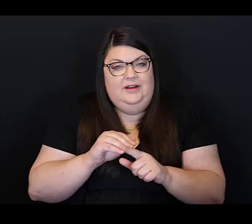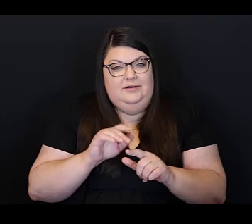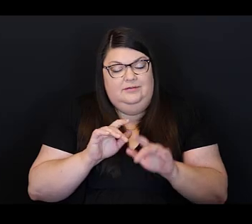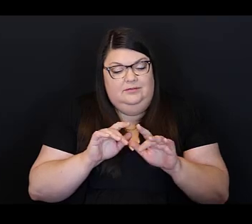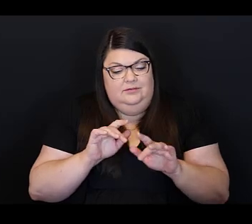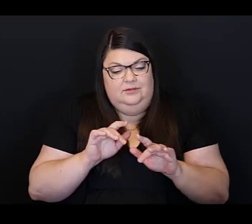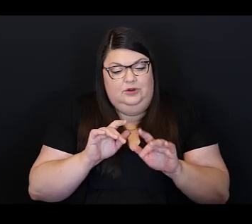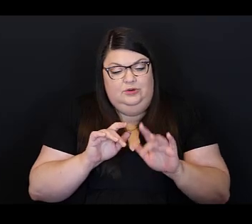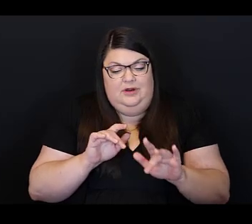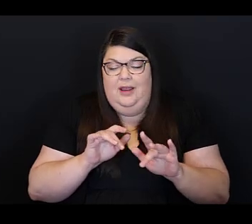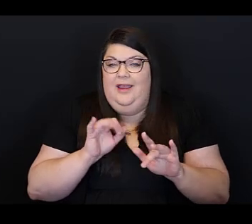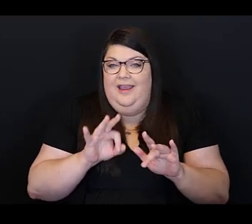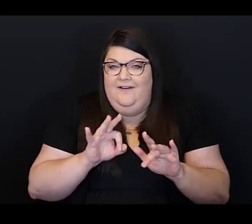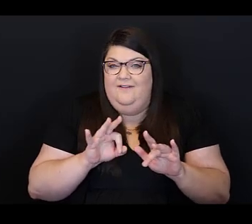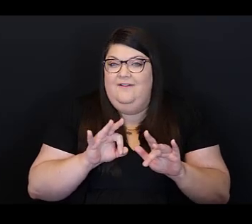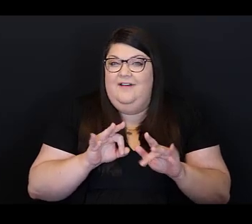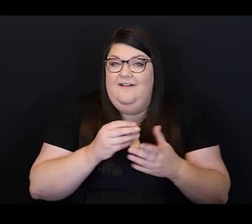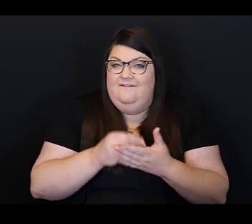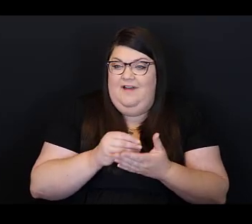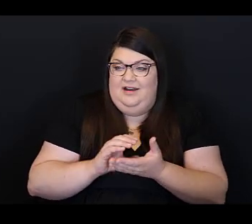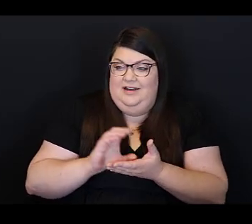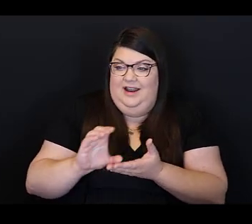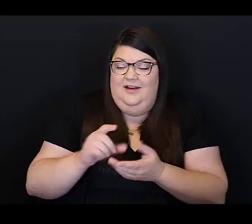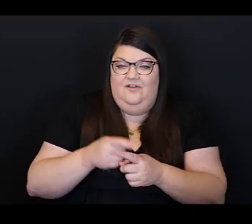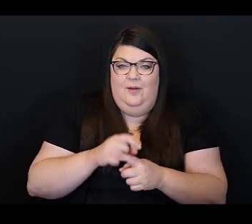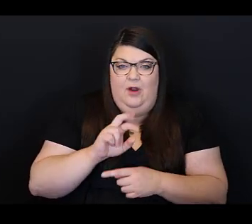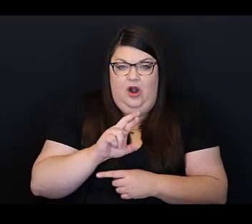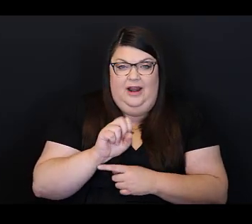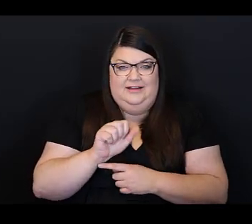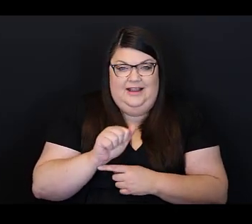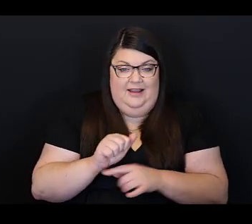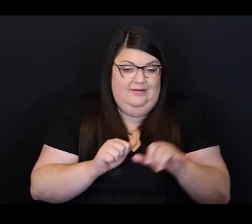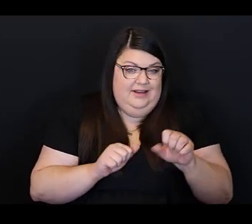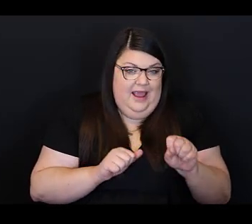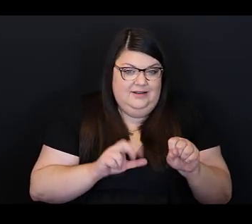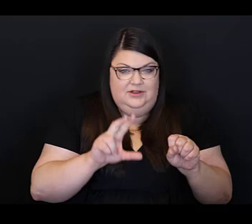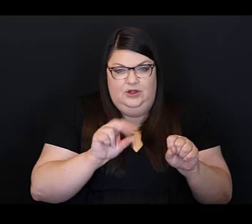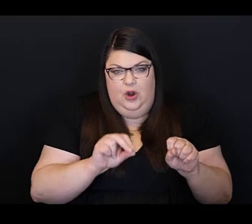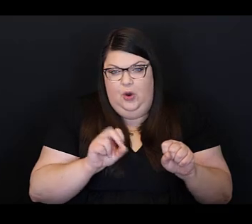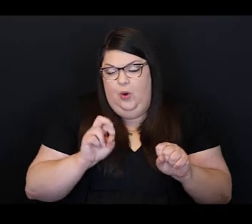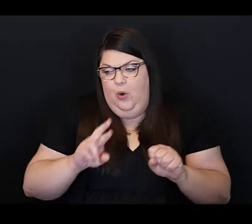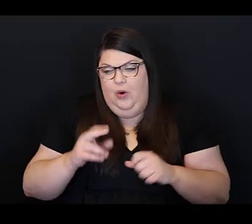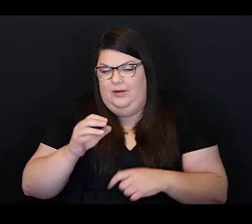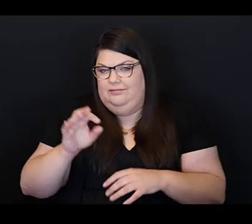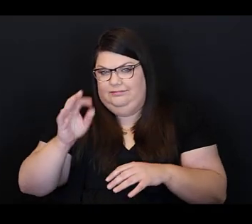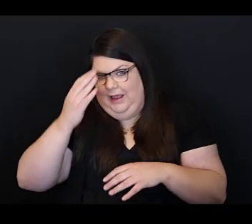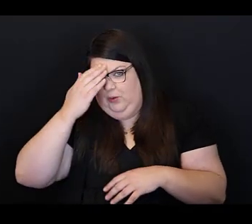to indicate whether the material was funded by RSA. You can indicate yes, no, or I'm not